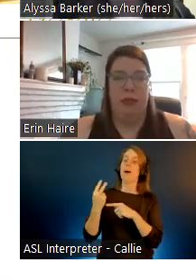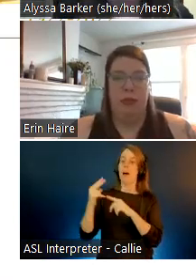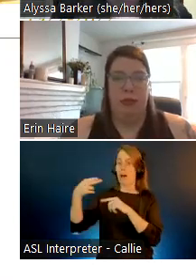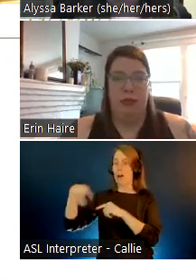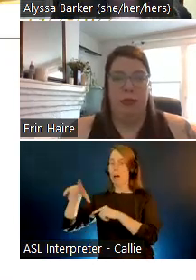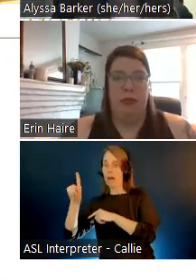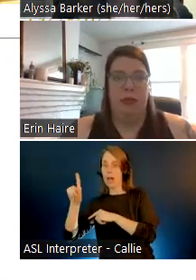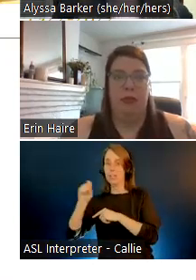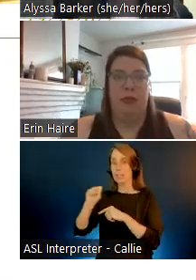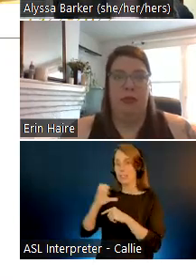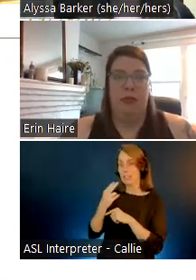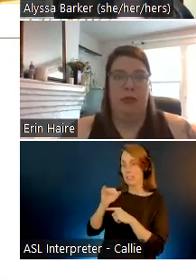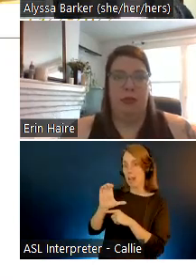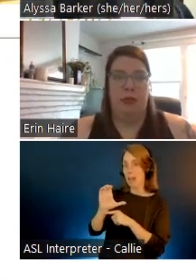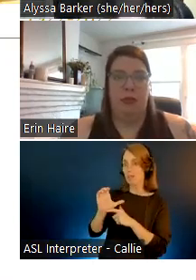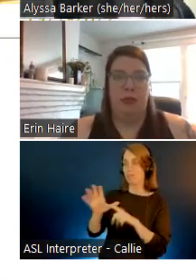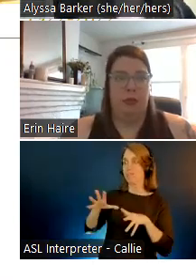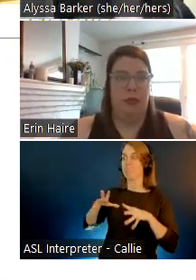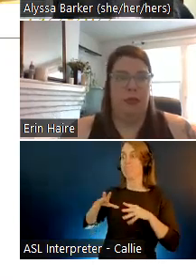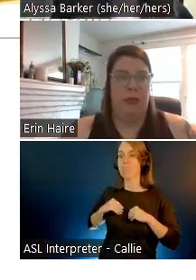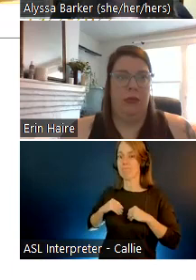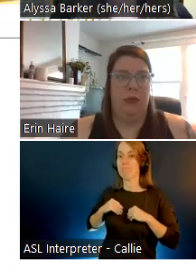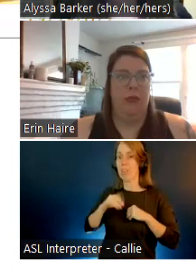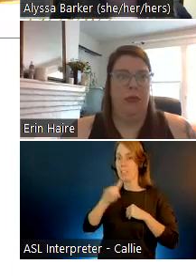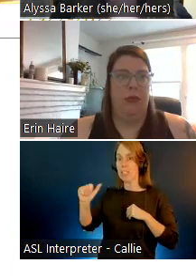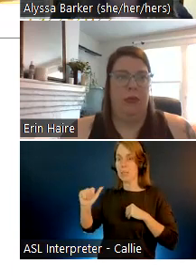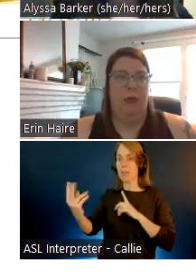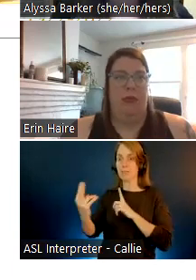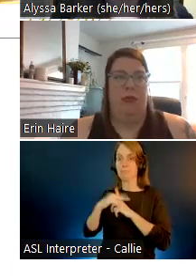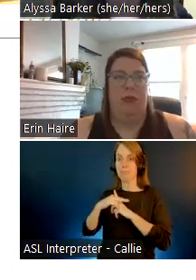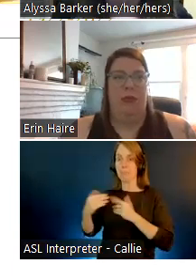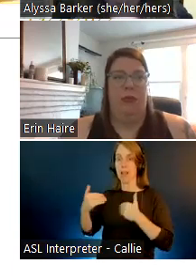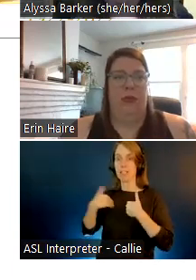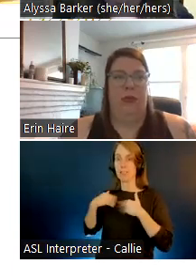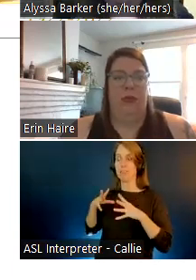for a disability related complaint so state and counties can also be covered under this